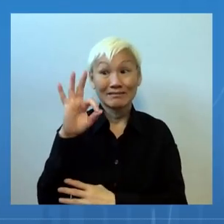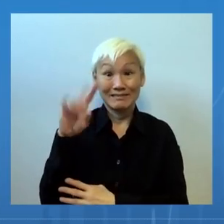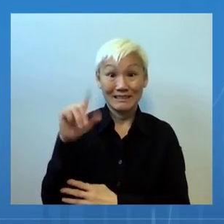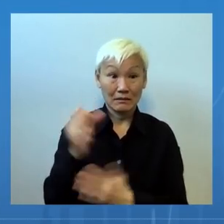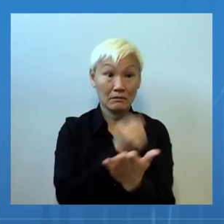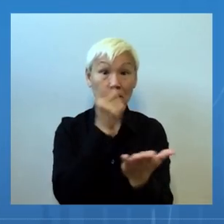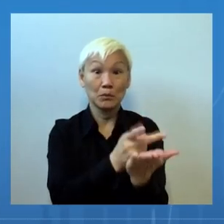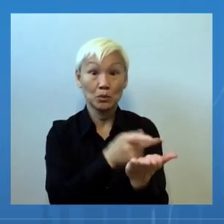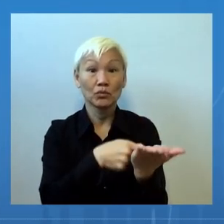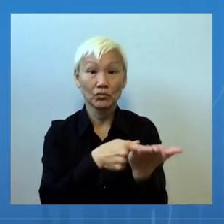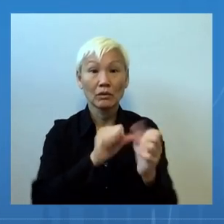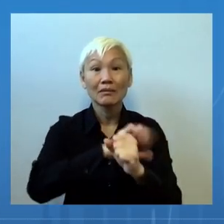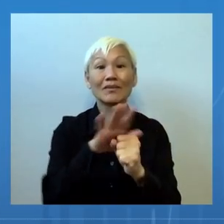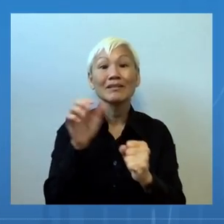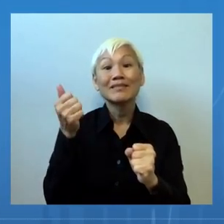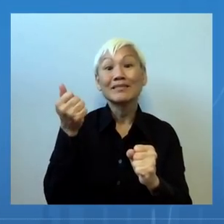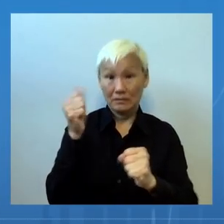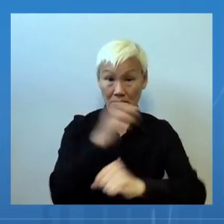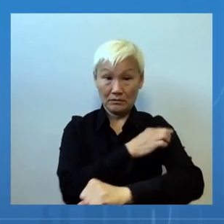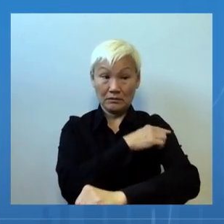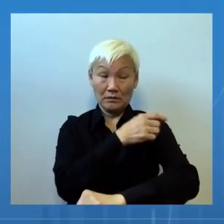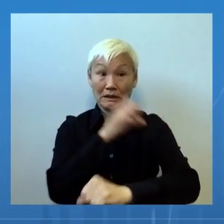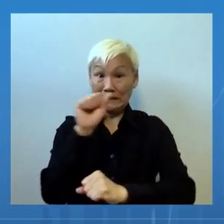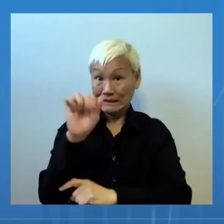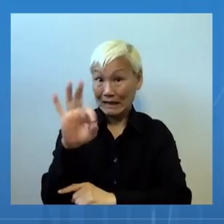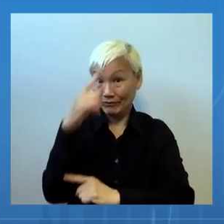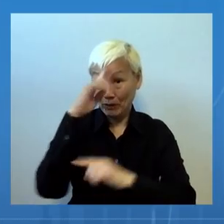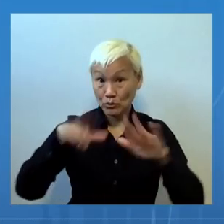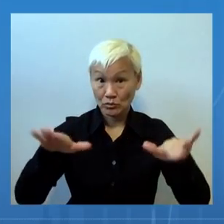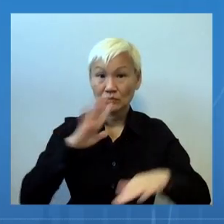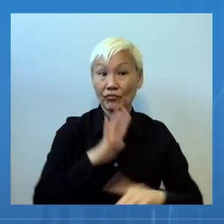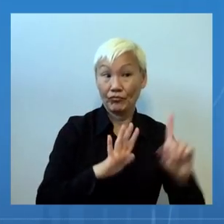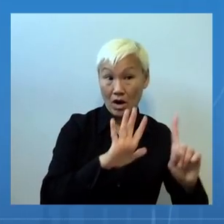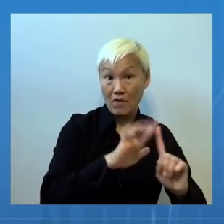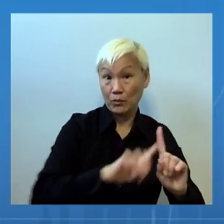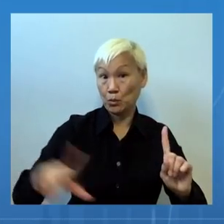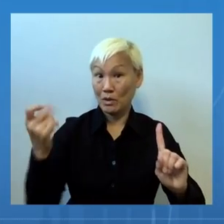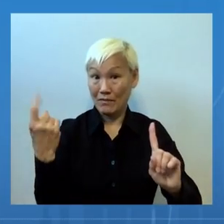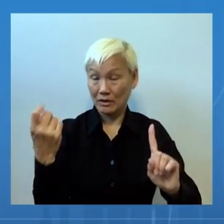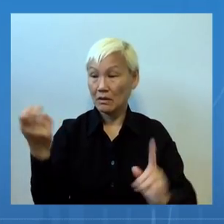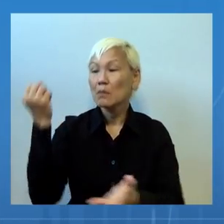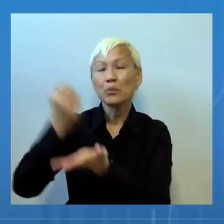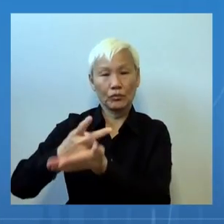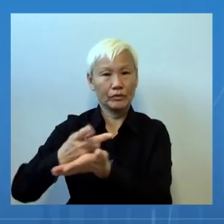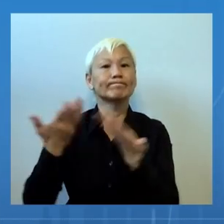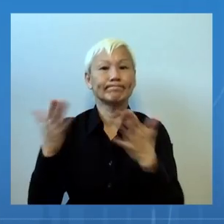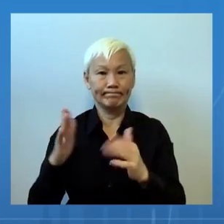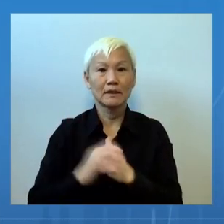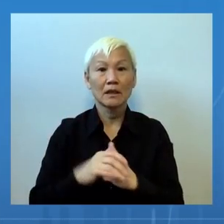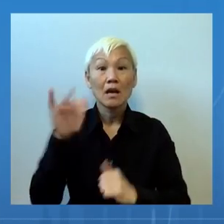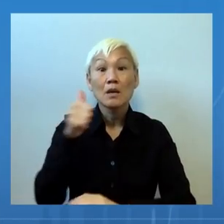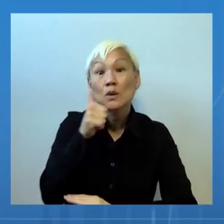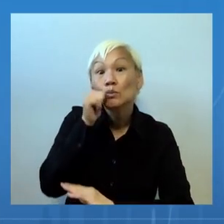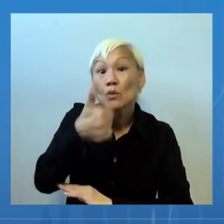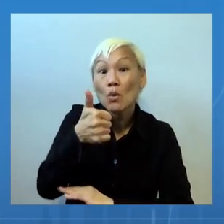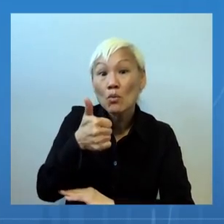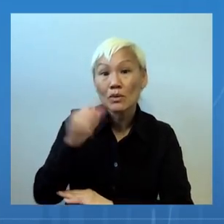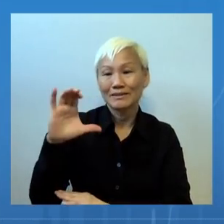for children ages 5 to 11 on Friday. Tomorrow, CDC's Advisory Committee on Immunization Practices